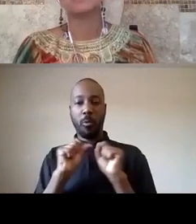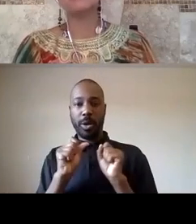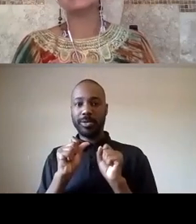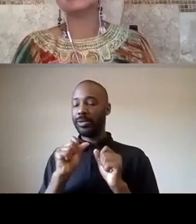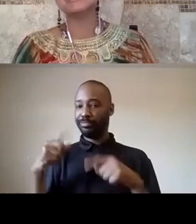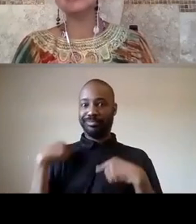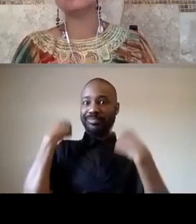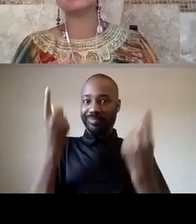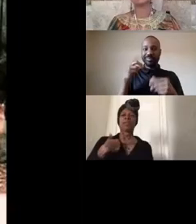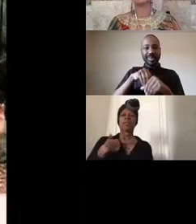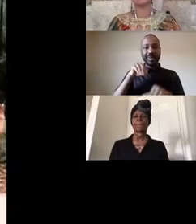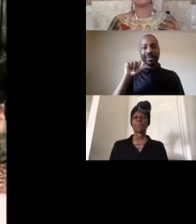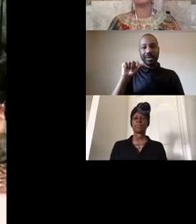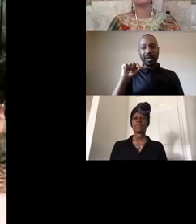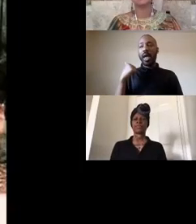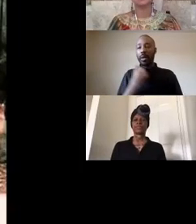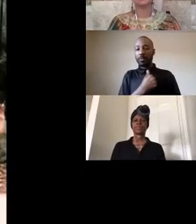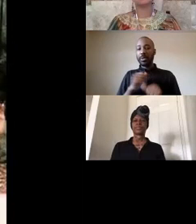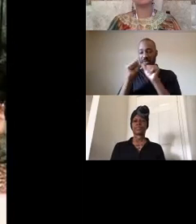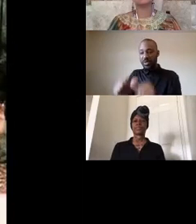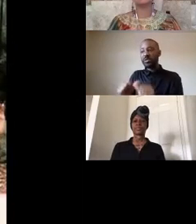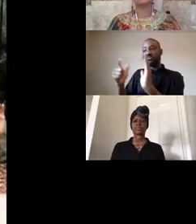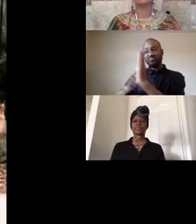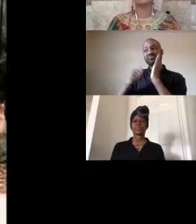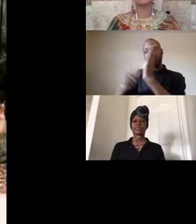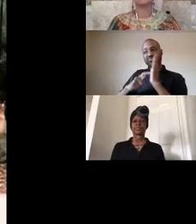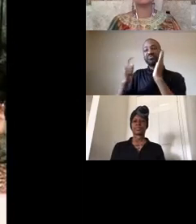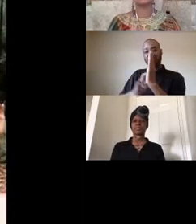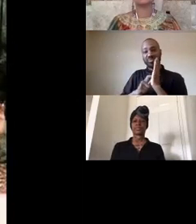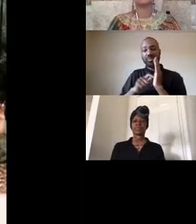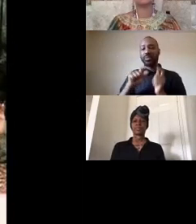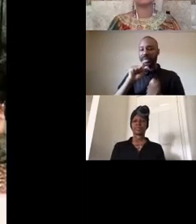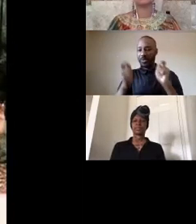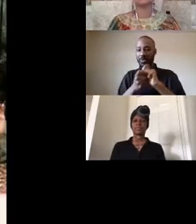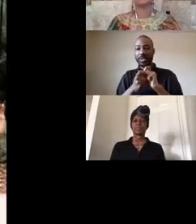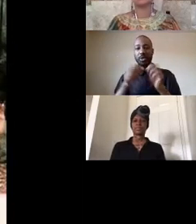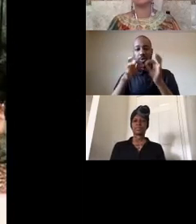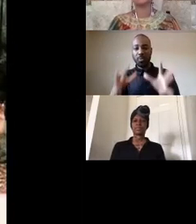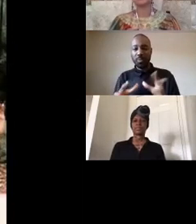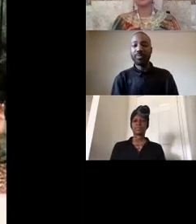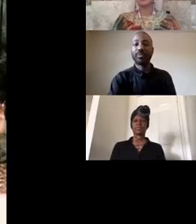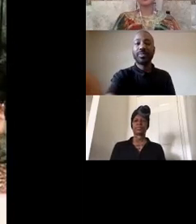we continued with that demand until the los angeles police commission